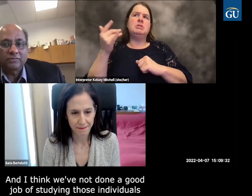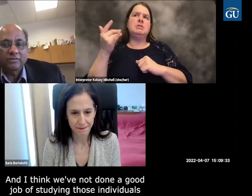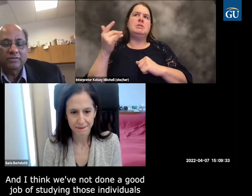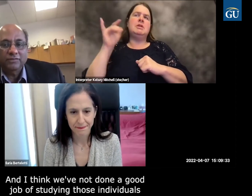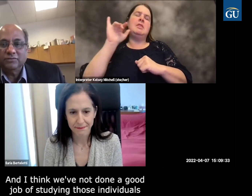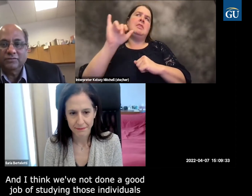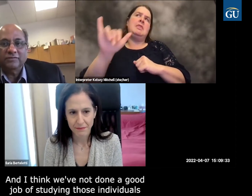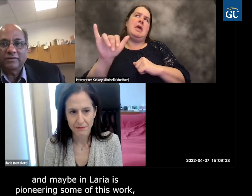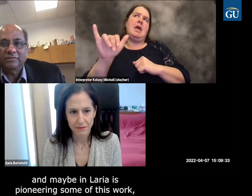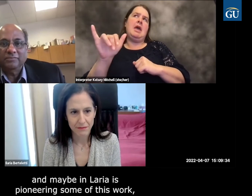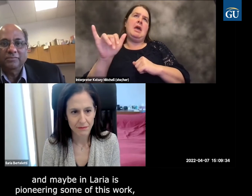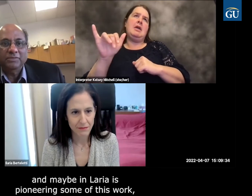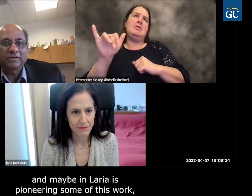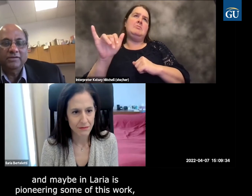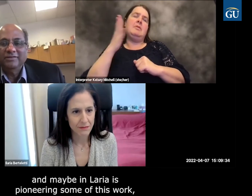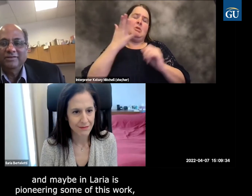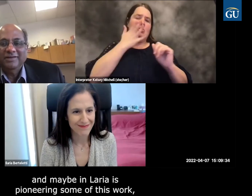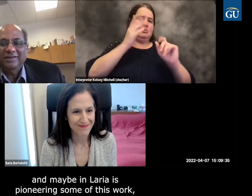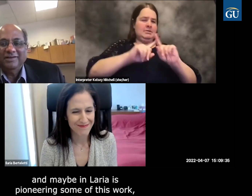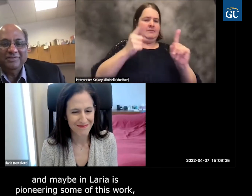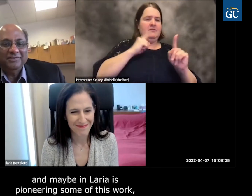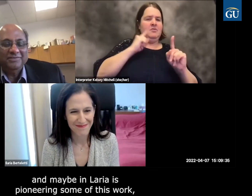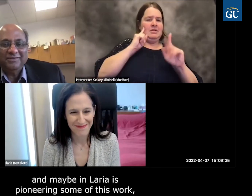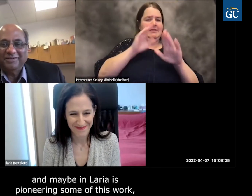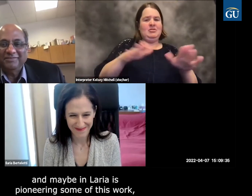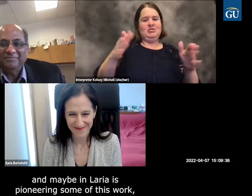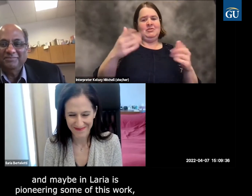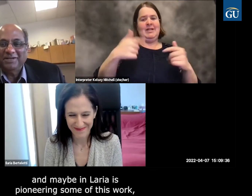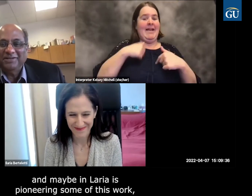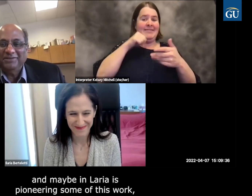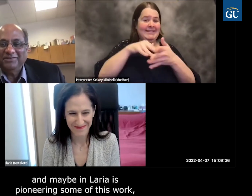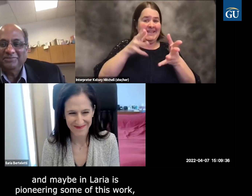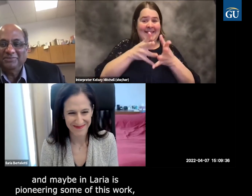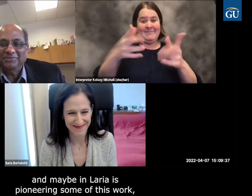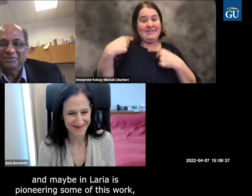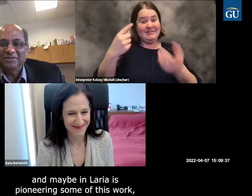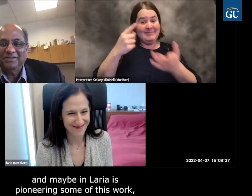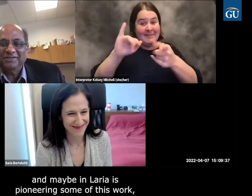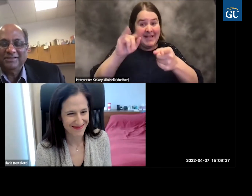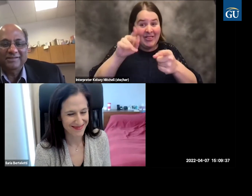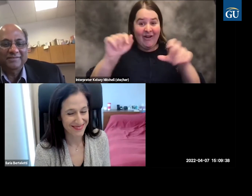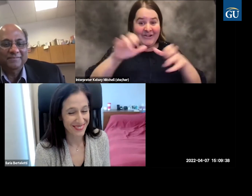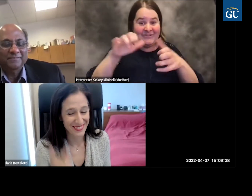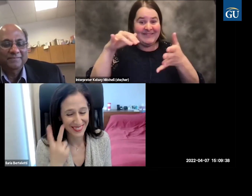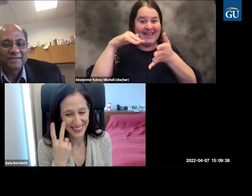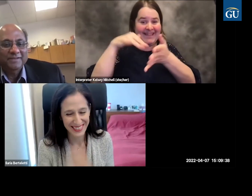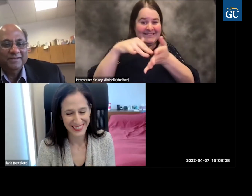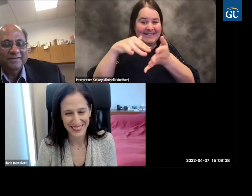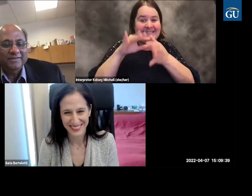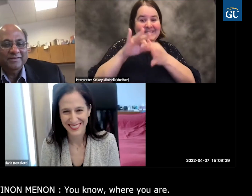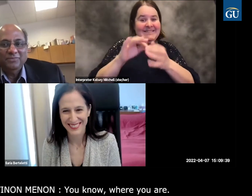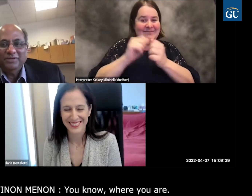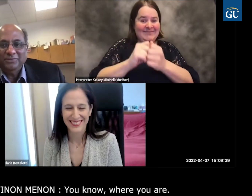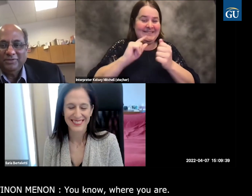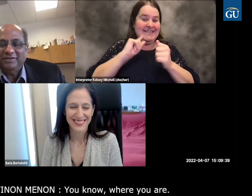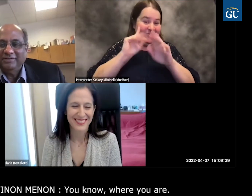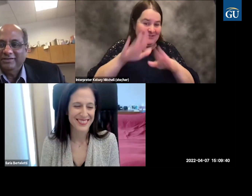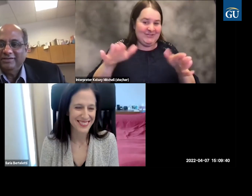individuals and maybe hidaria is uh pioneering some of this work uh